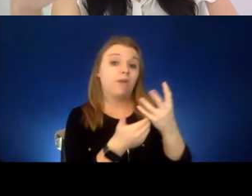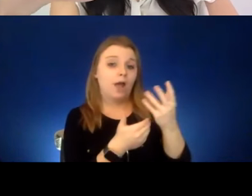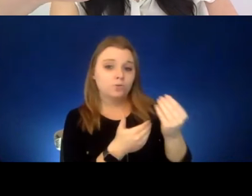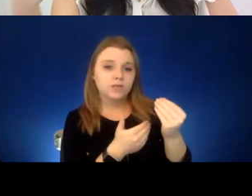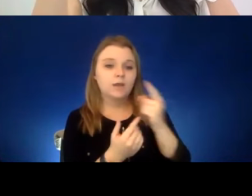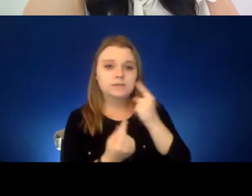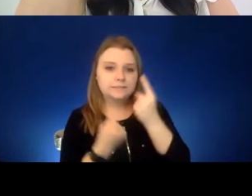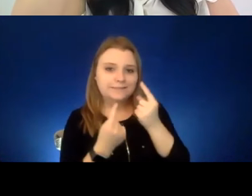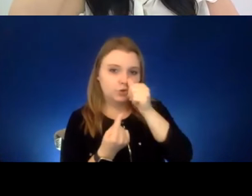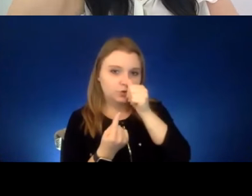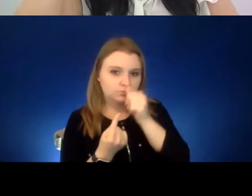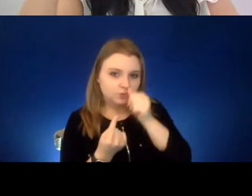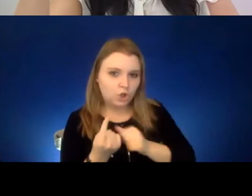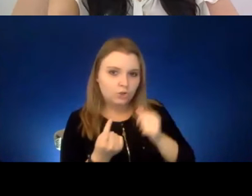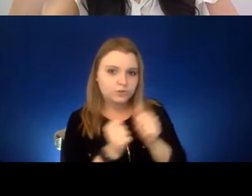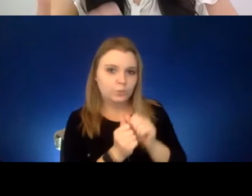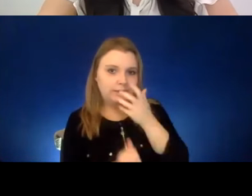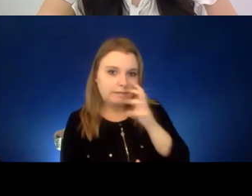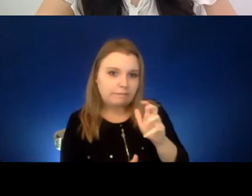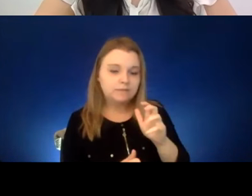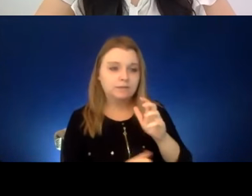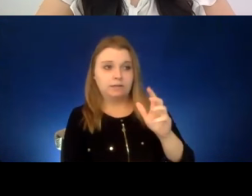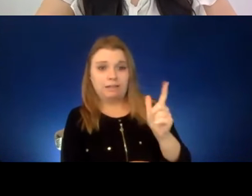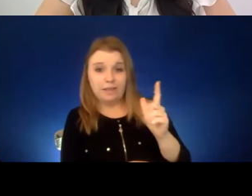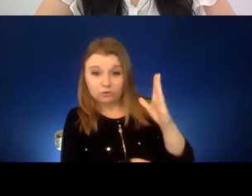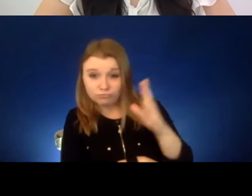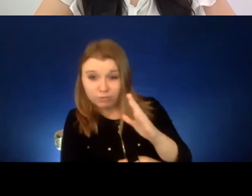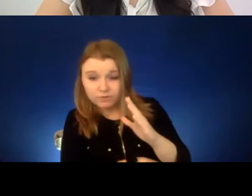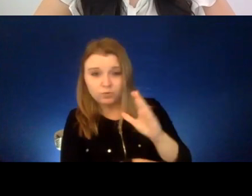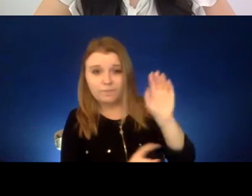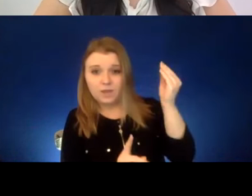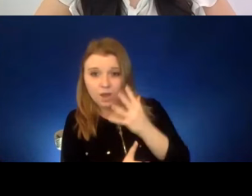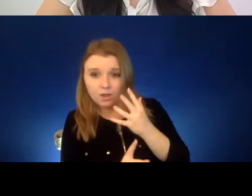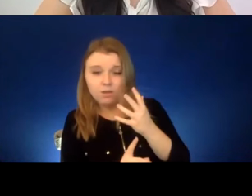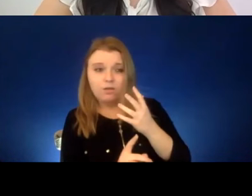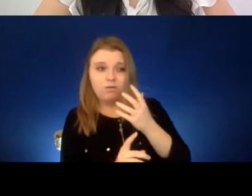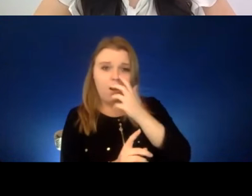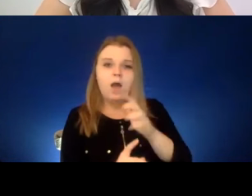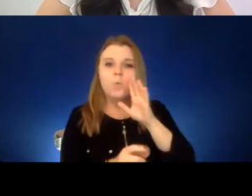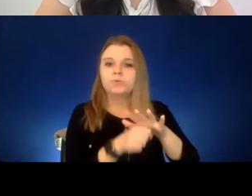Later in the day, afternoon, it's gonna be hot and that once again will stress the systems in the body